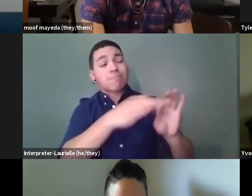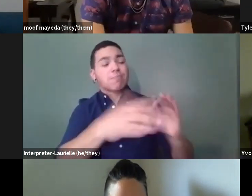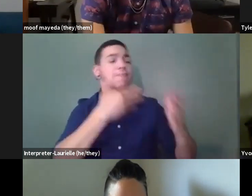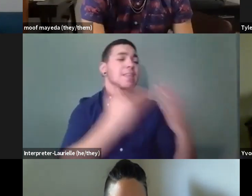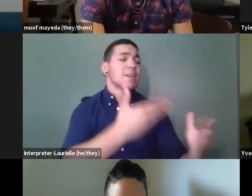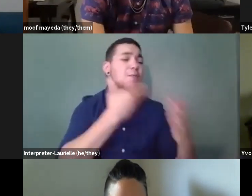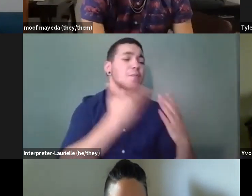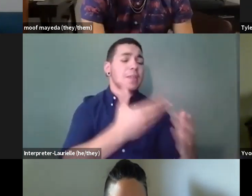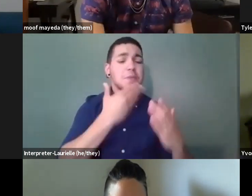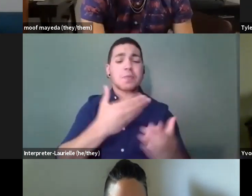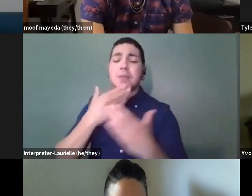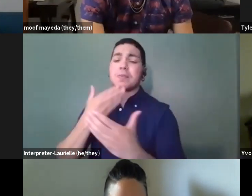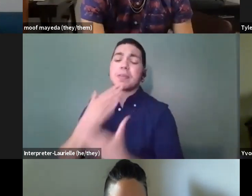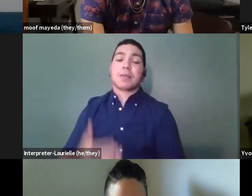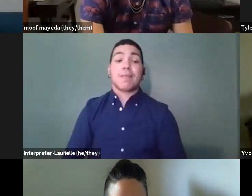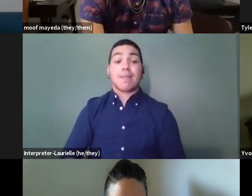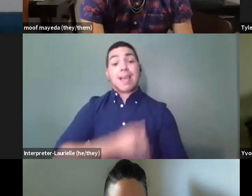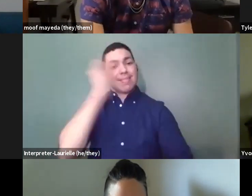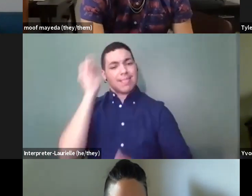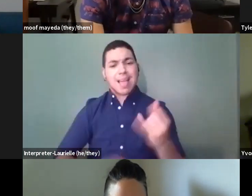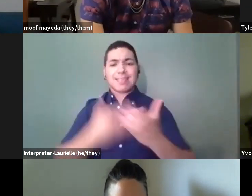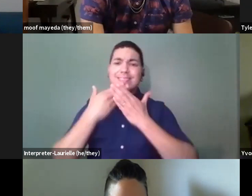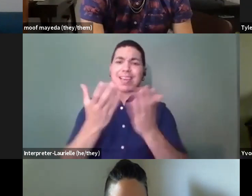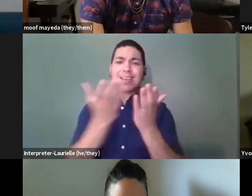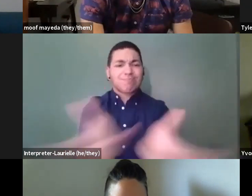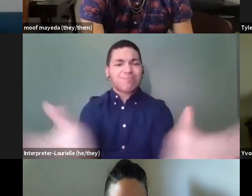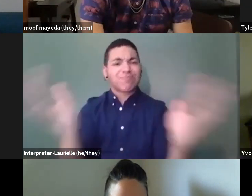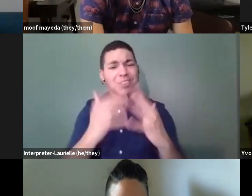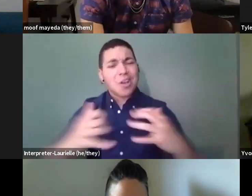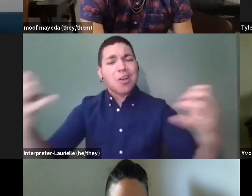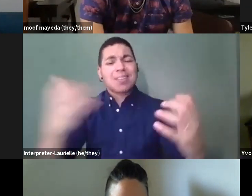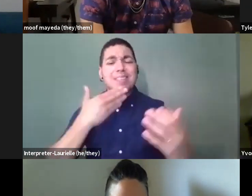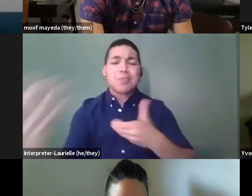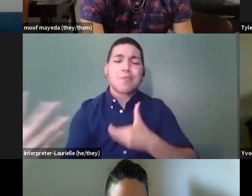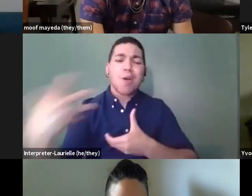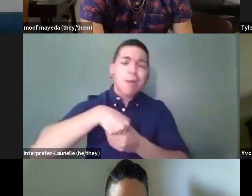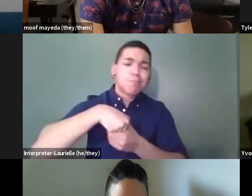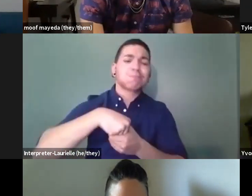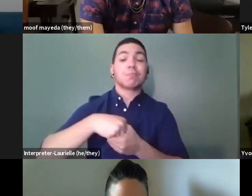We warn the fact that neither Aimee who died in May nor Don